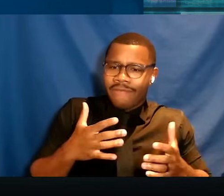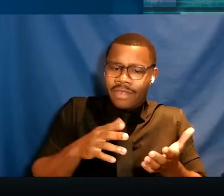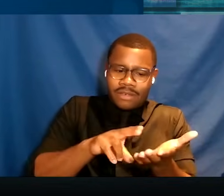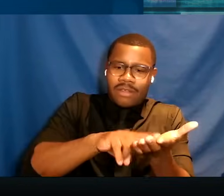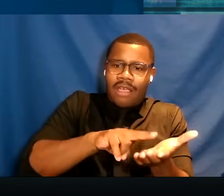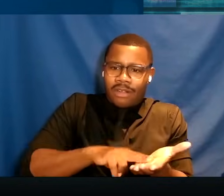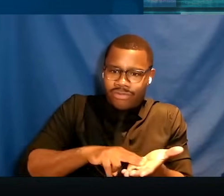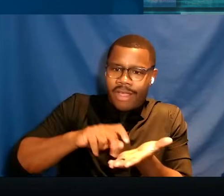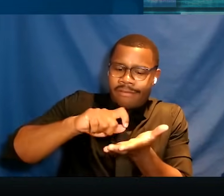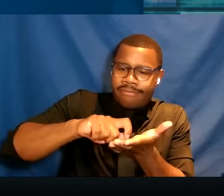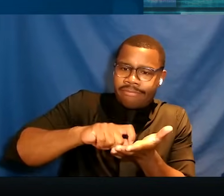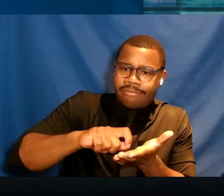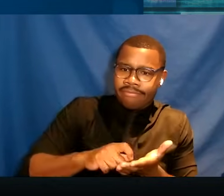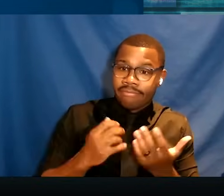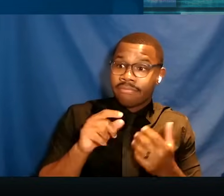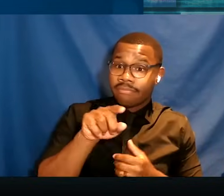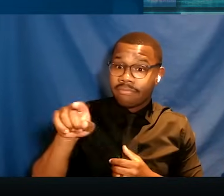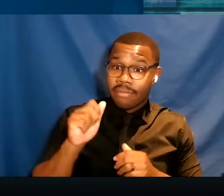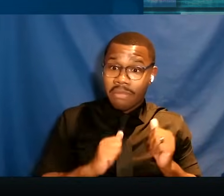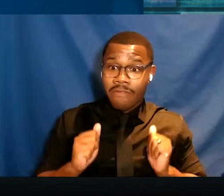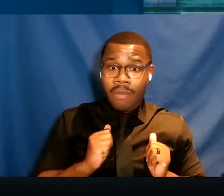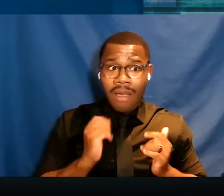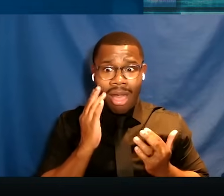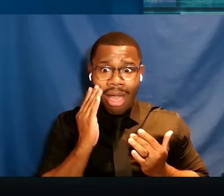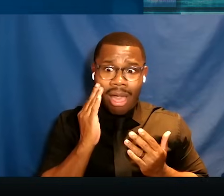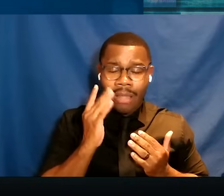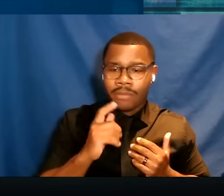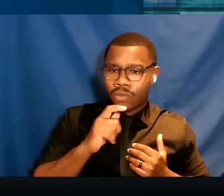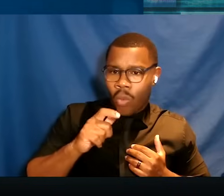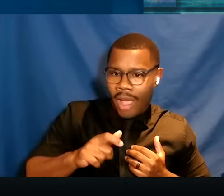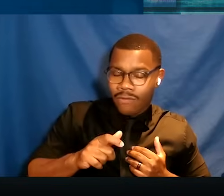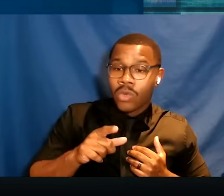that our performers have to worry about. You are going to be bargained with